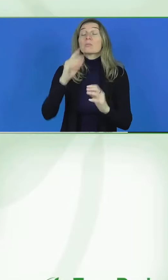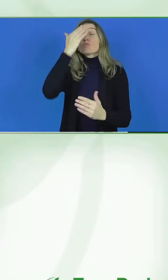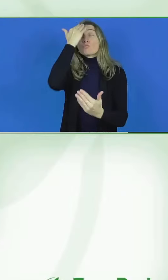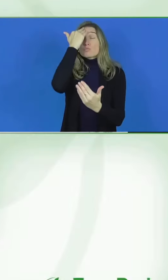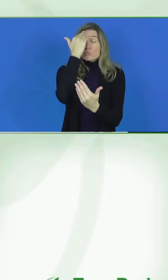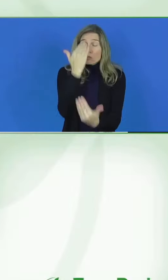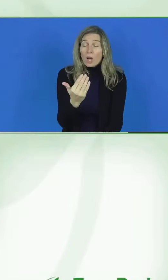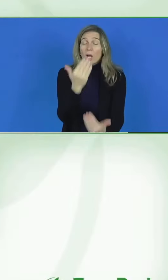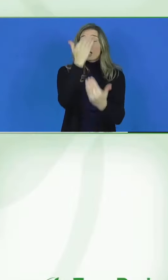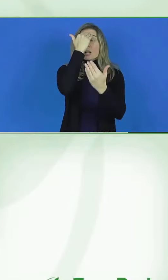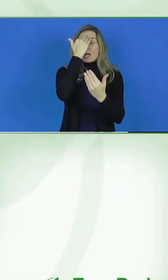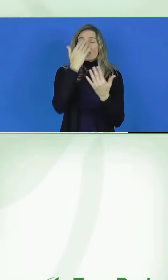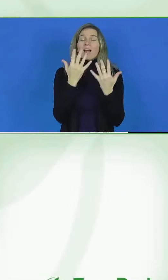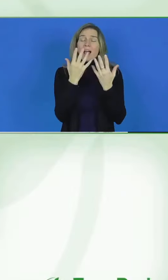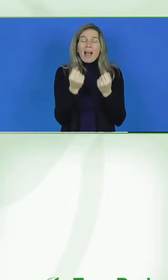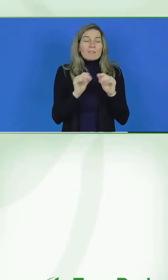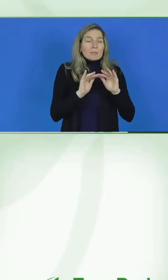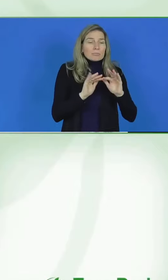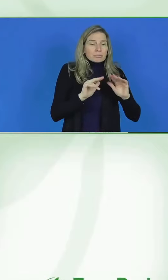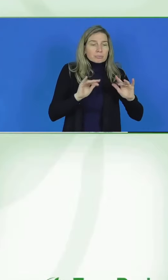key. He visited my home, and Charlie.